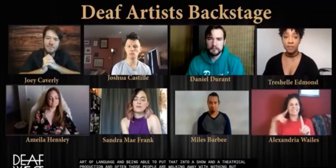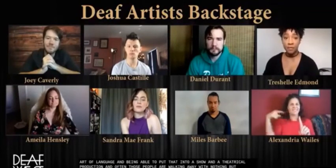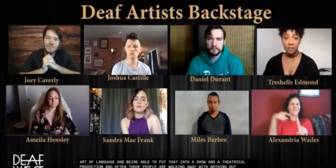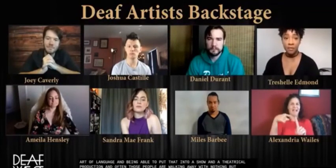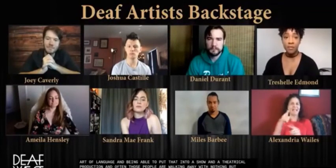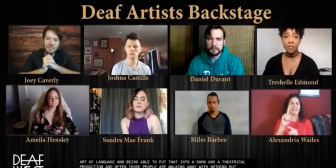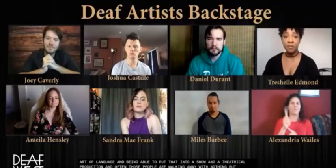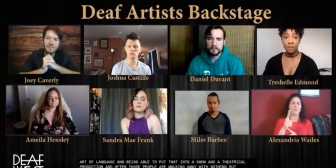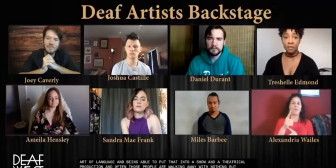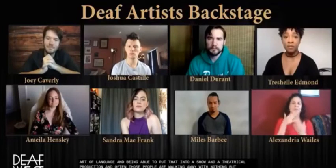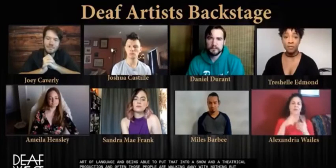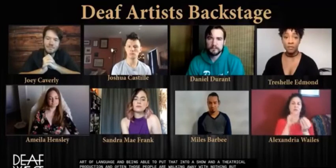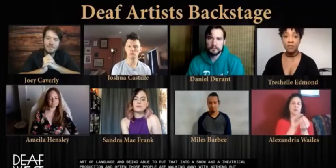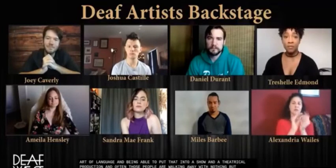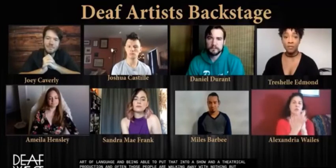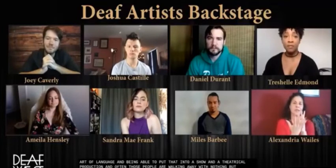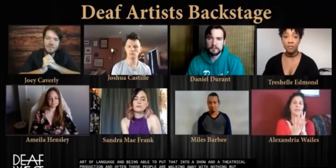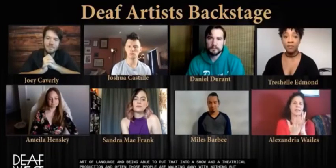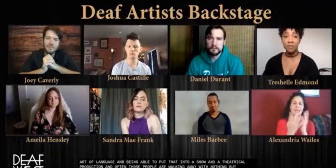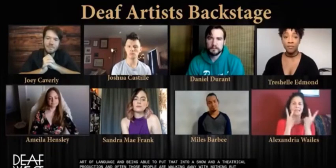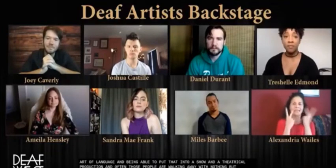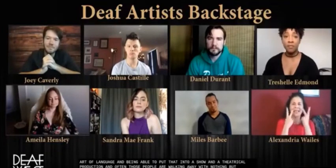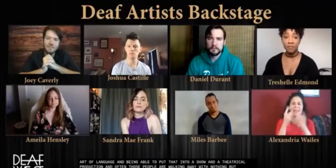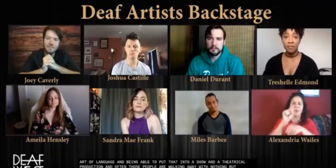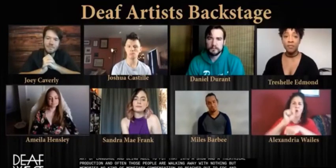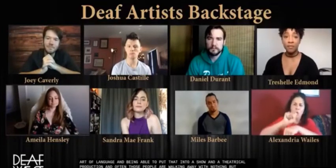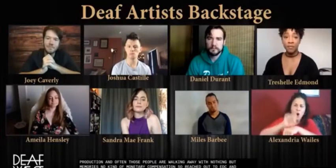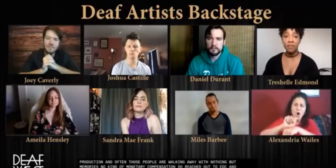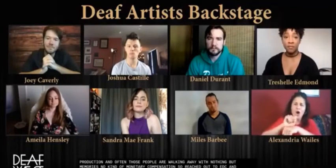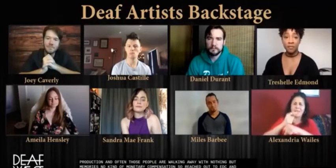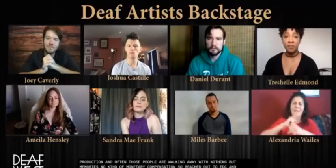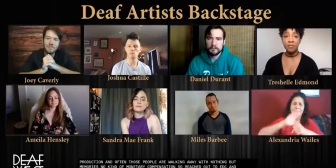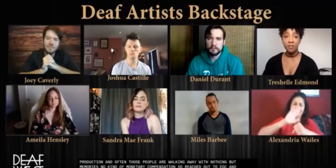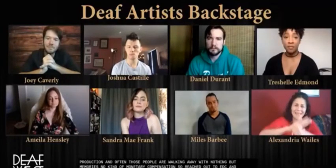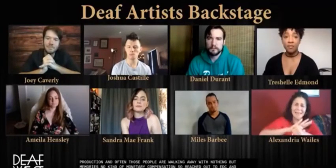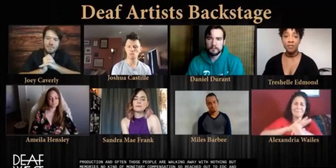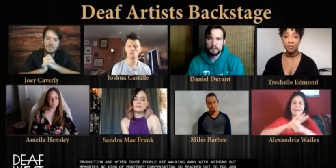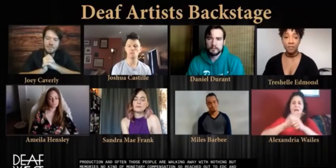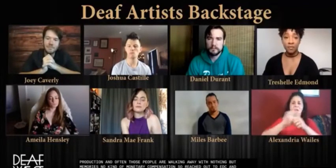Because this was a really defining moment when ‘Spring Awakening’ came around.